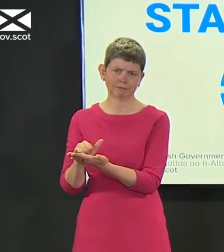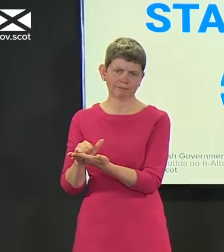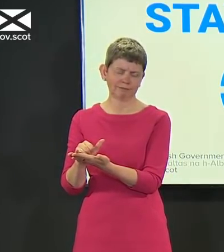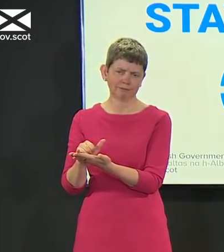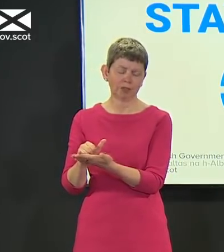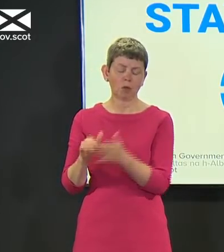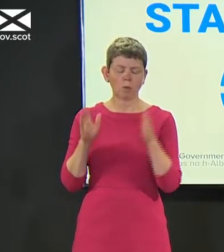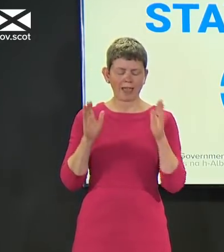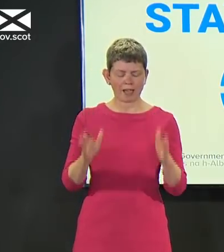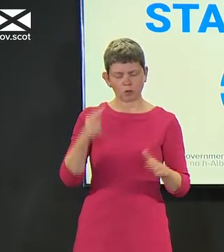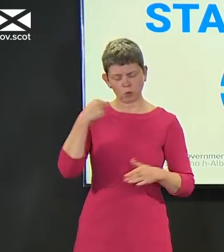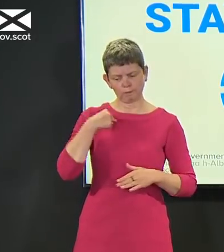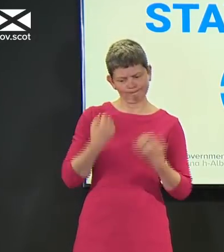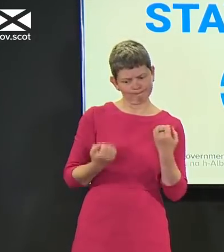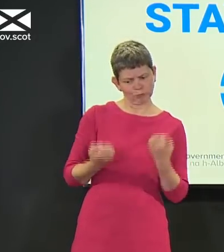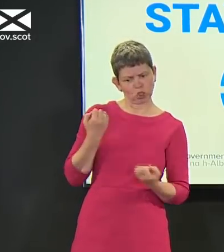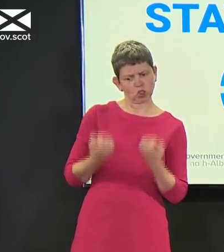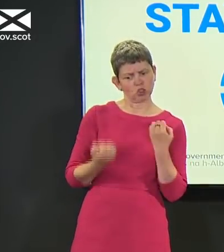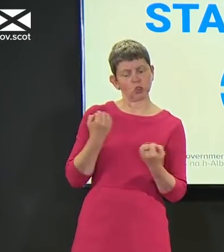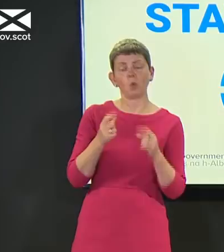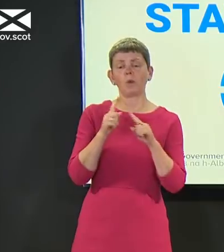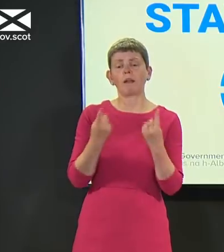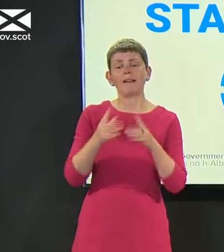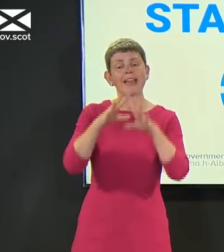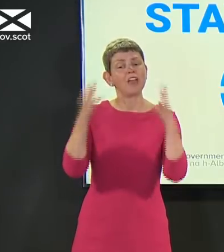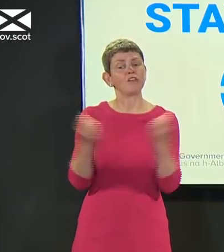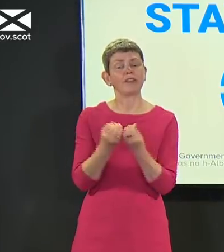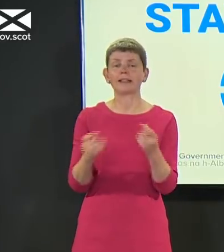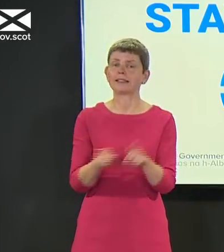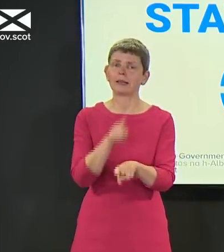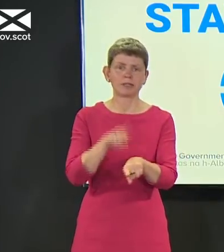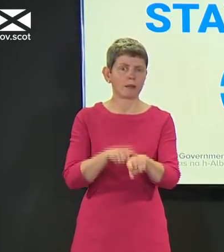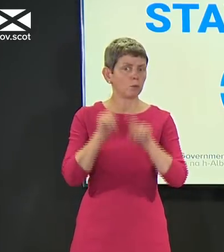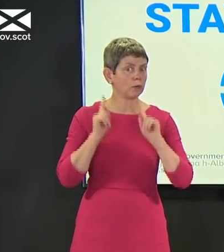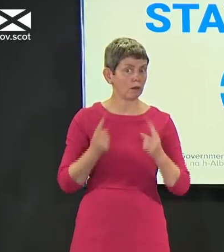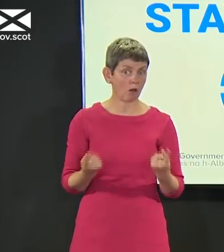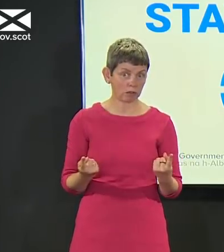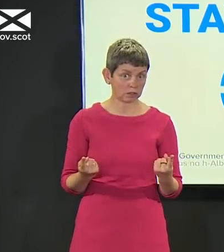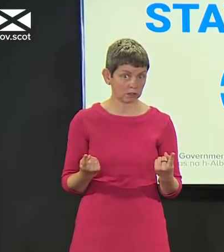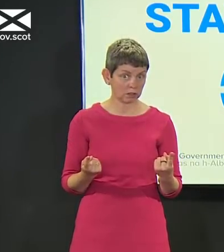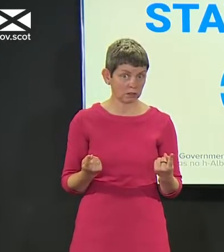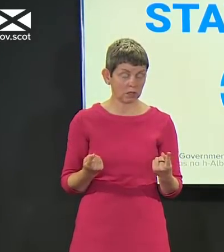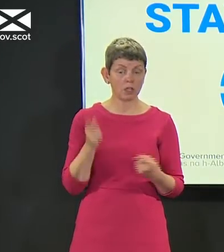simply cannot do everything all at once and there are greater risks even so outdoors the